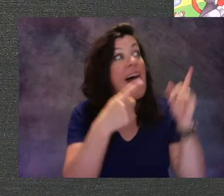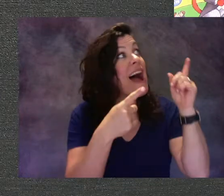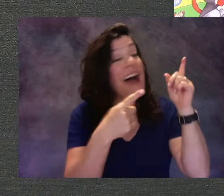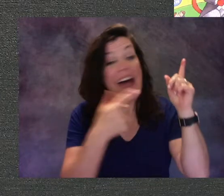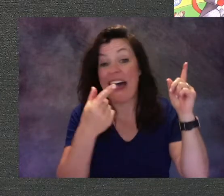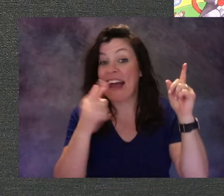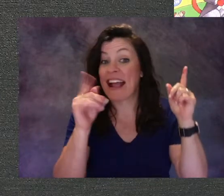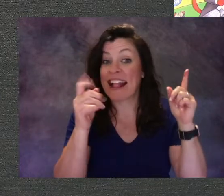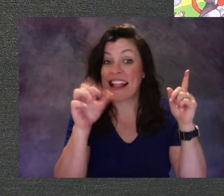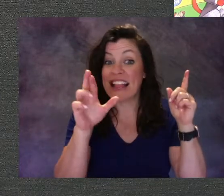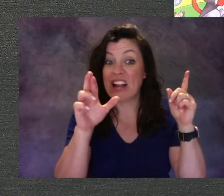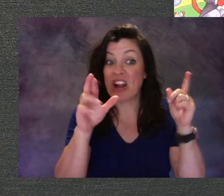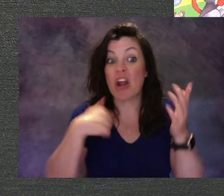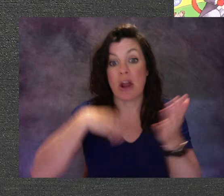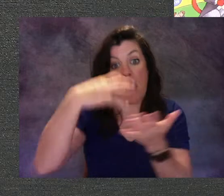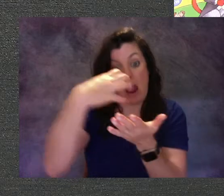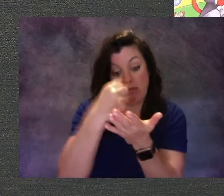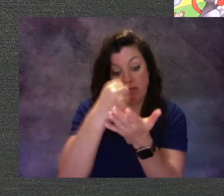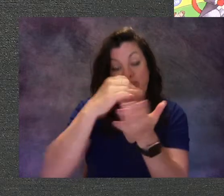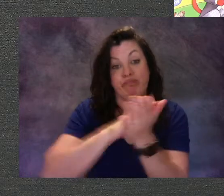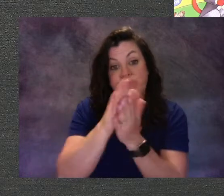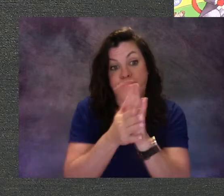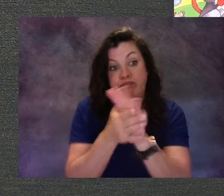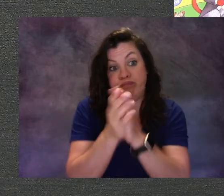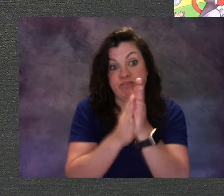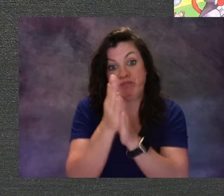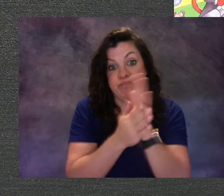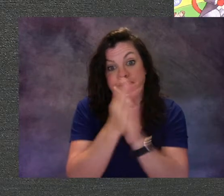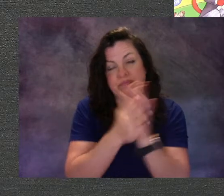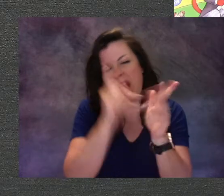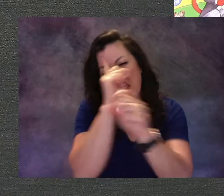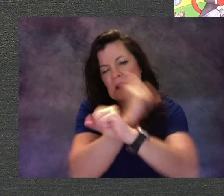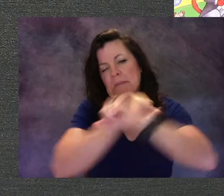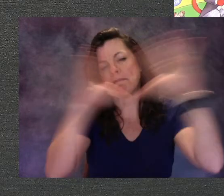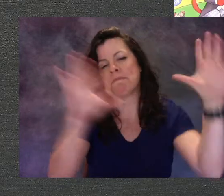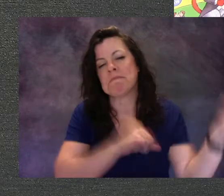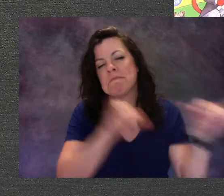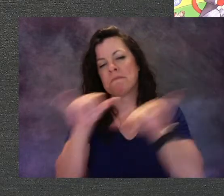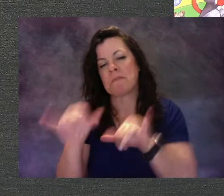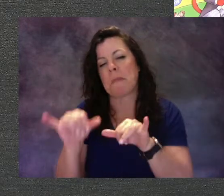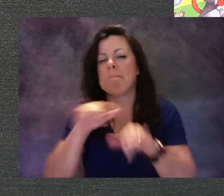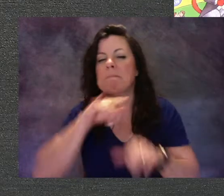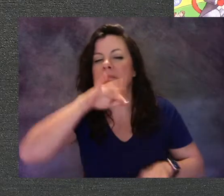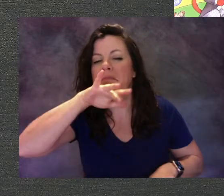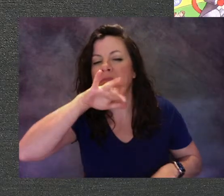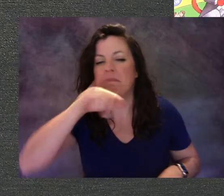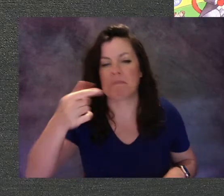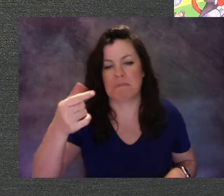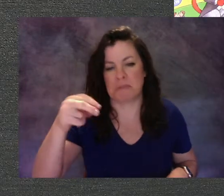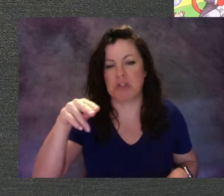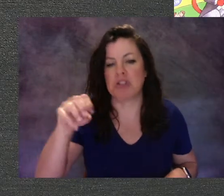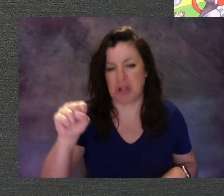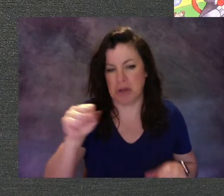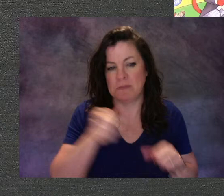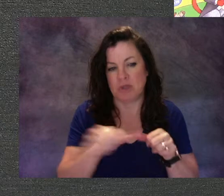Okay? we're good. I'm gonna pretend like this glitter, is germs.